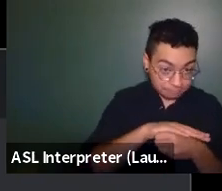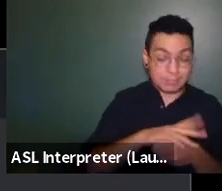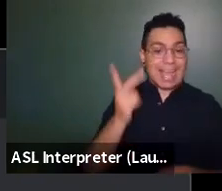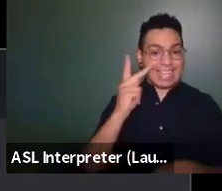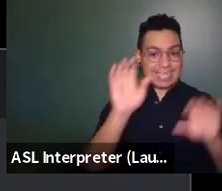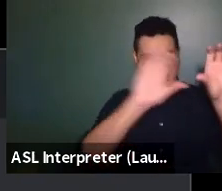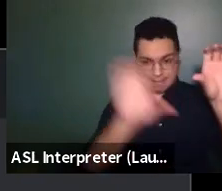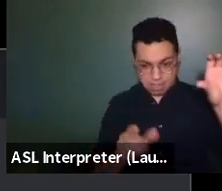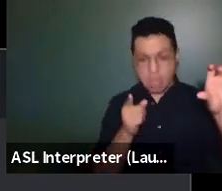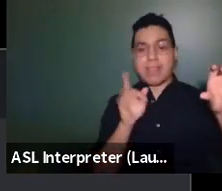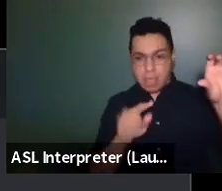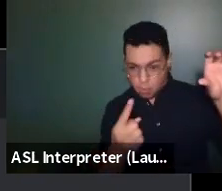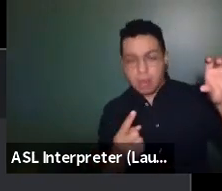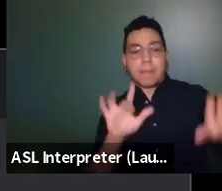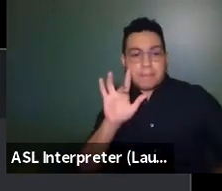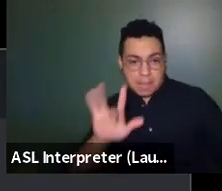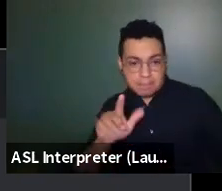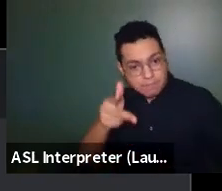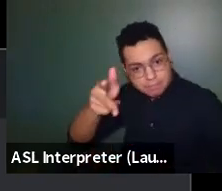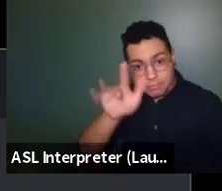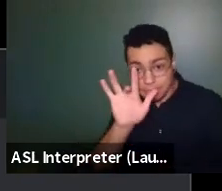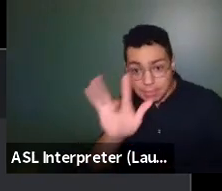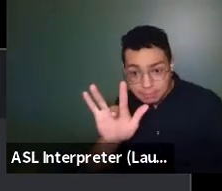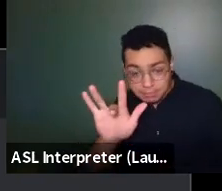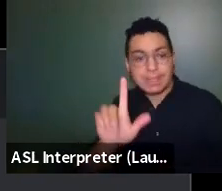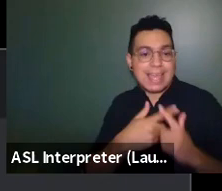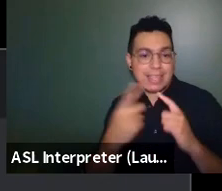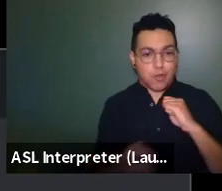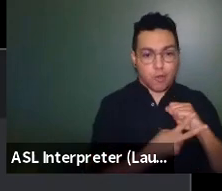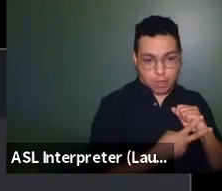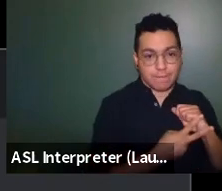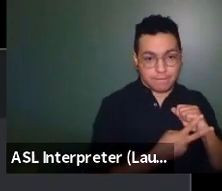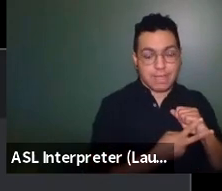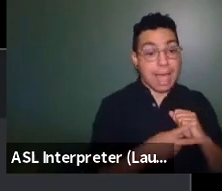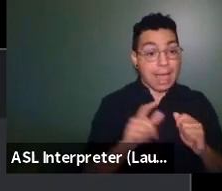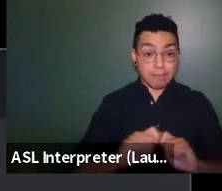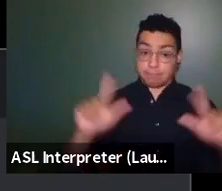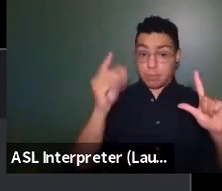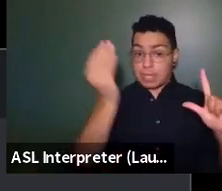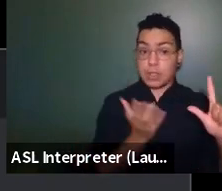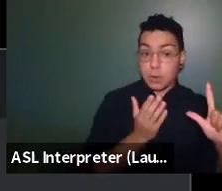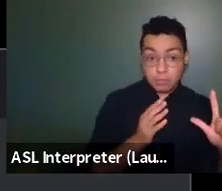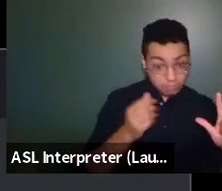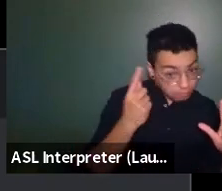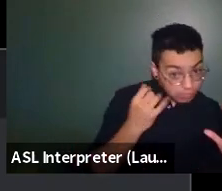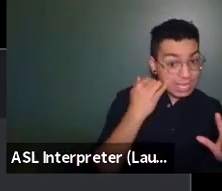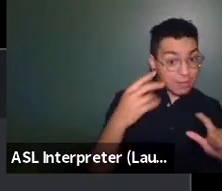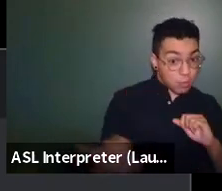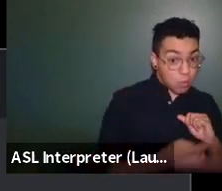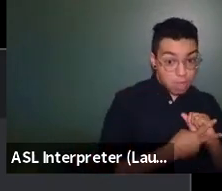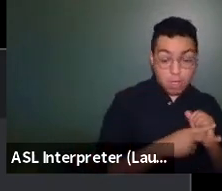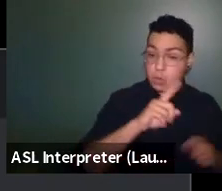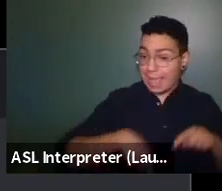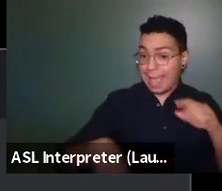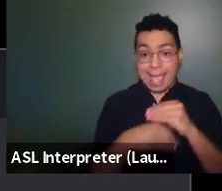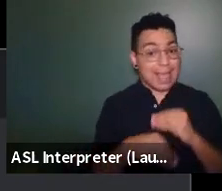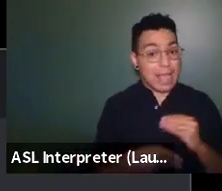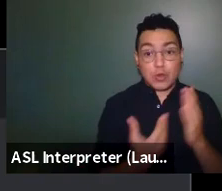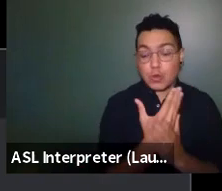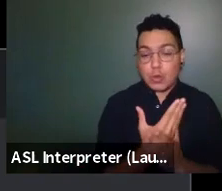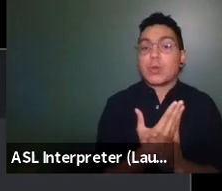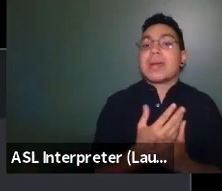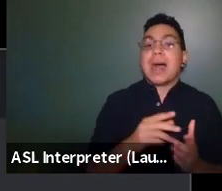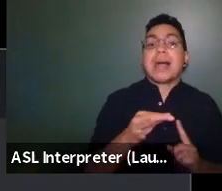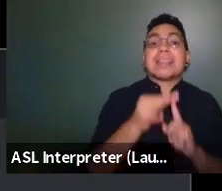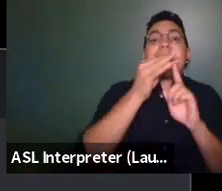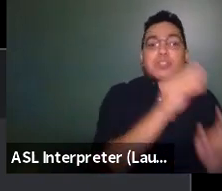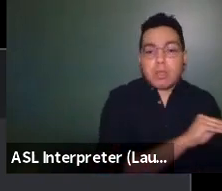ESD 112 - Katherine Livick: And then it good lets me know what I'm doing. It says you can't add stuff to the class unless you pull it back out of the the garbage can, or the file cabinet and put it into the main rotation again.